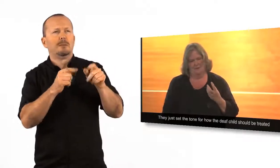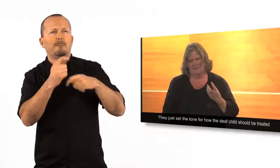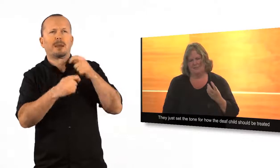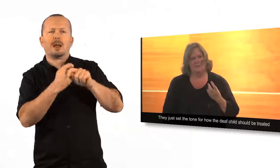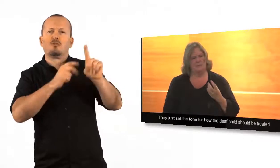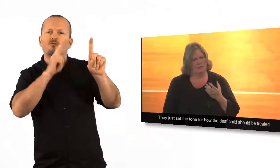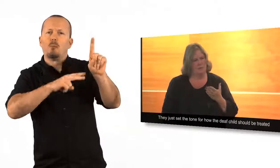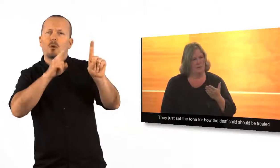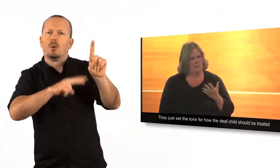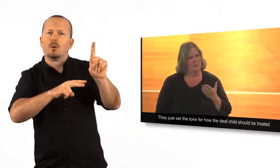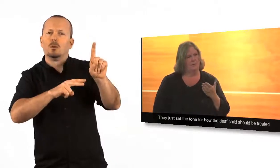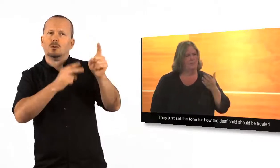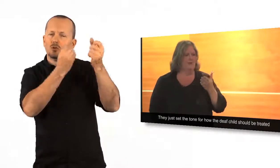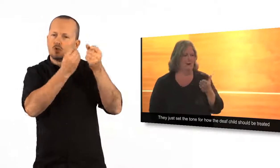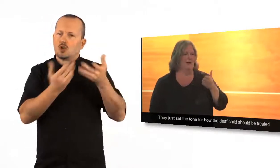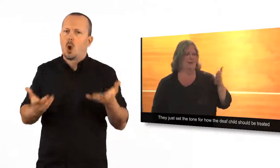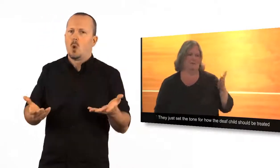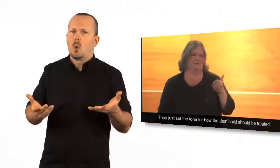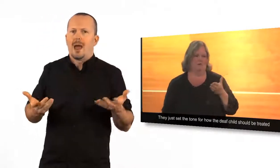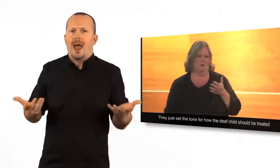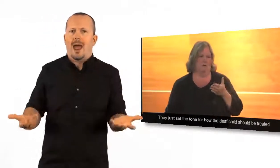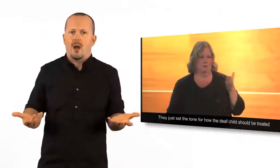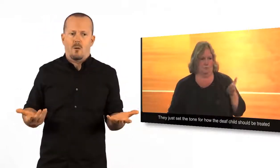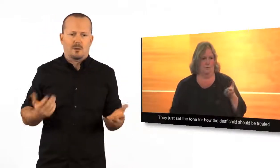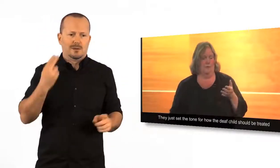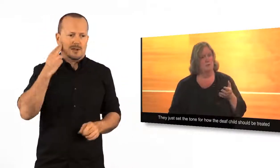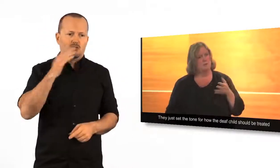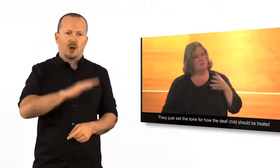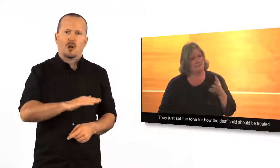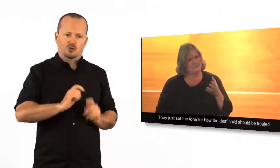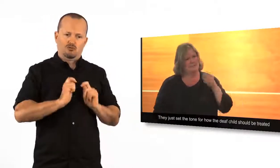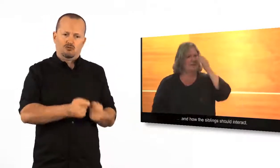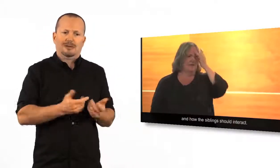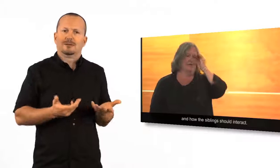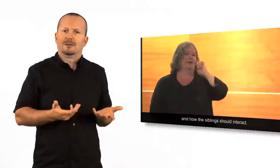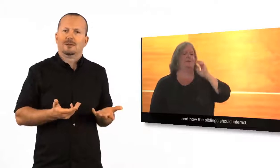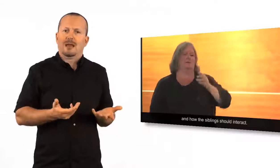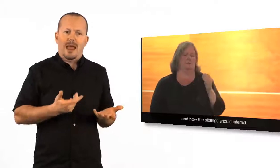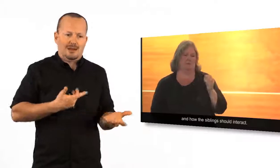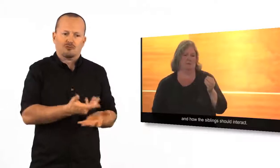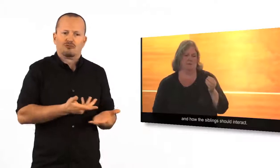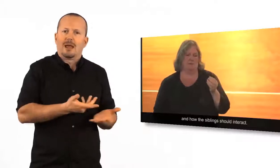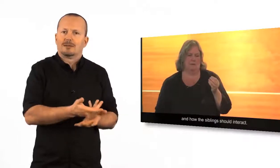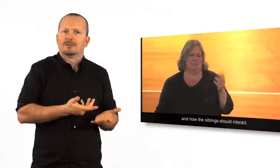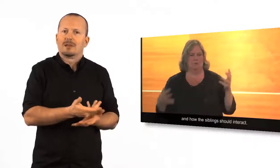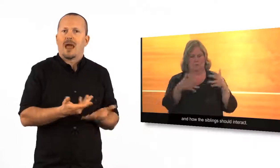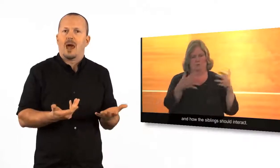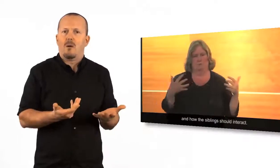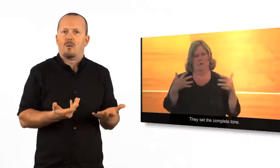set the tone for how the deaf child should be treated and how the siblings should interact.